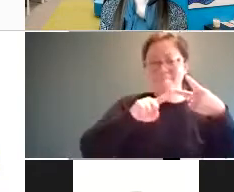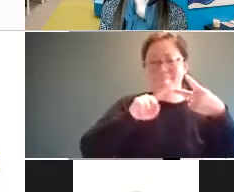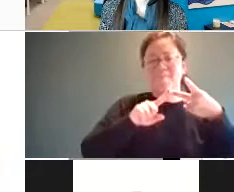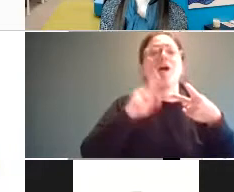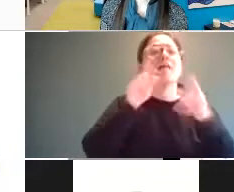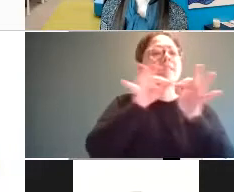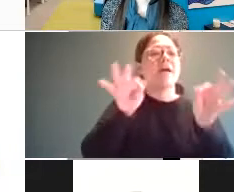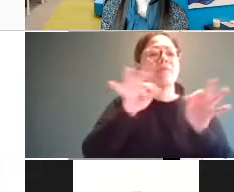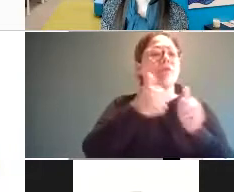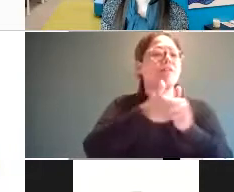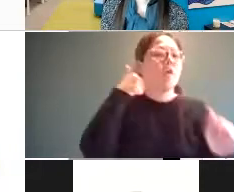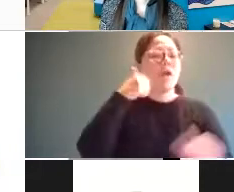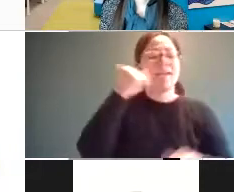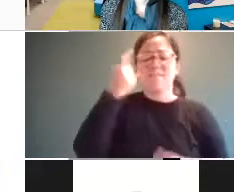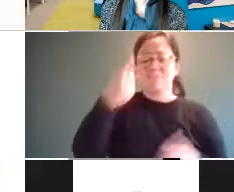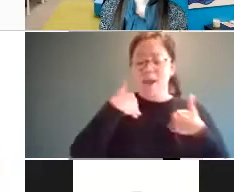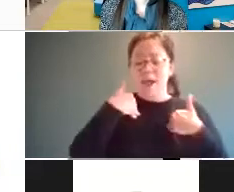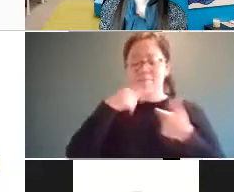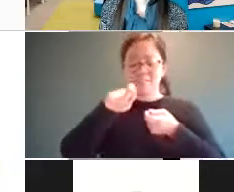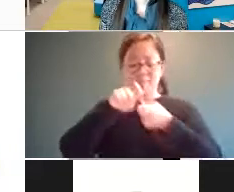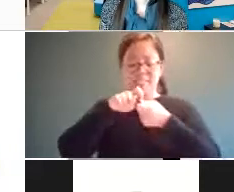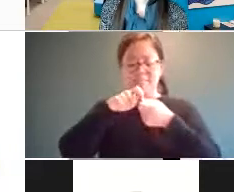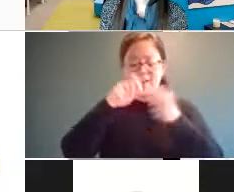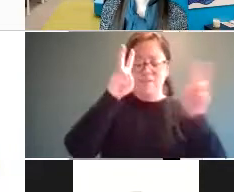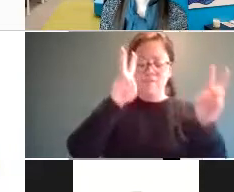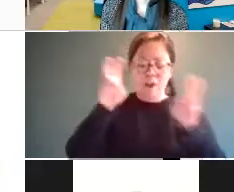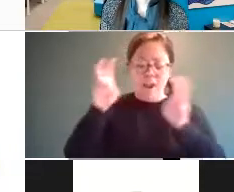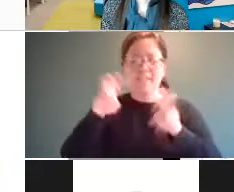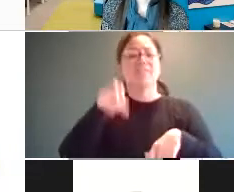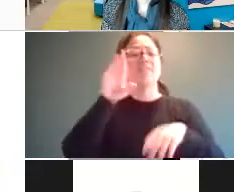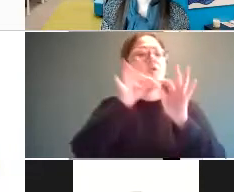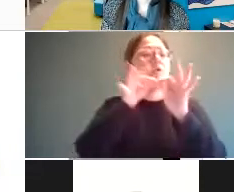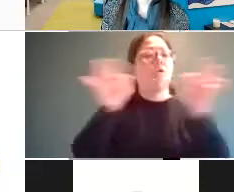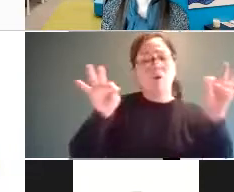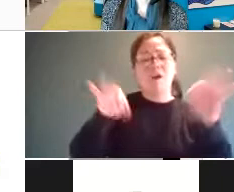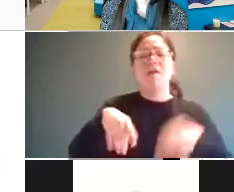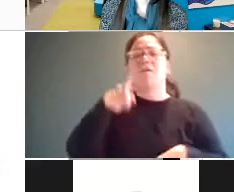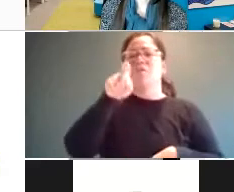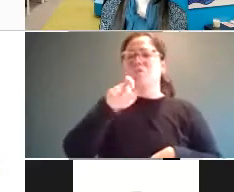if there are specific phrases or words that should not be used when communicating about your brand.